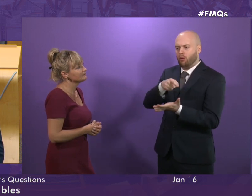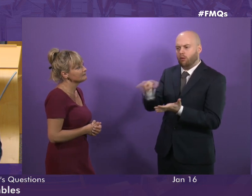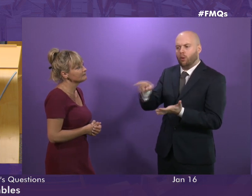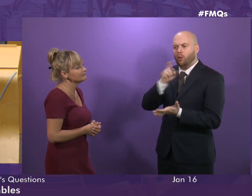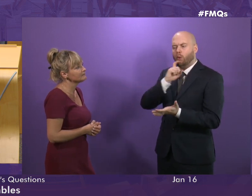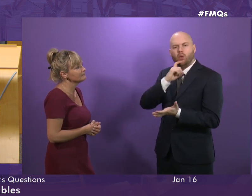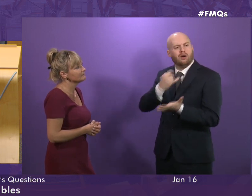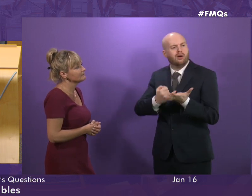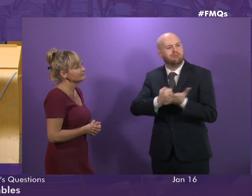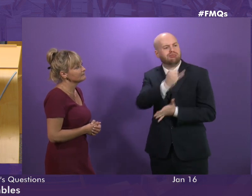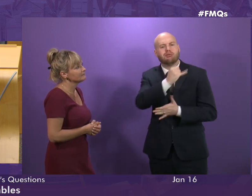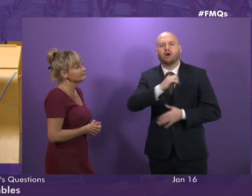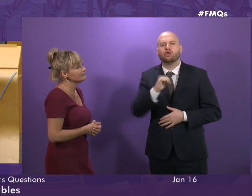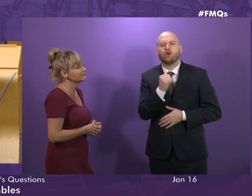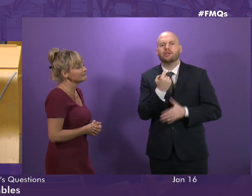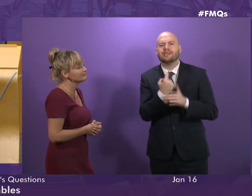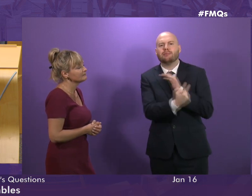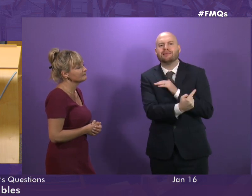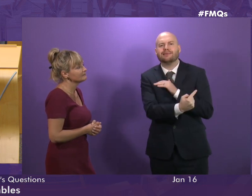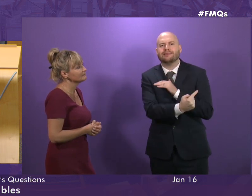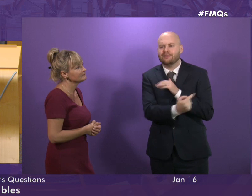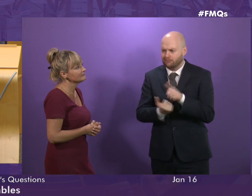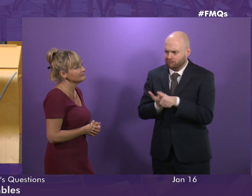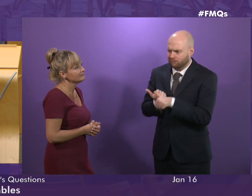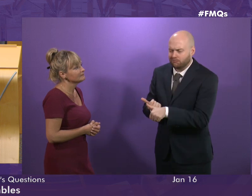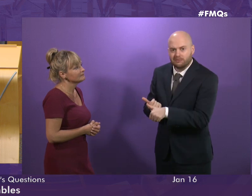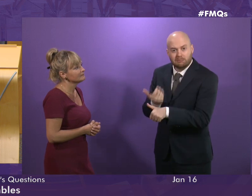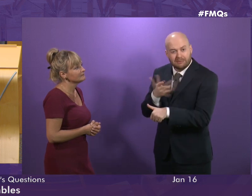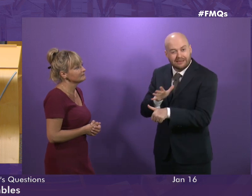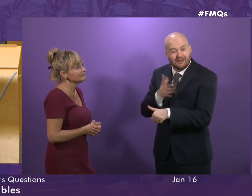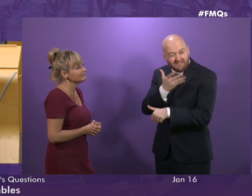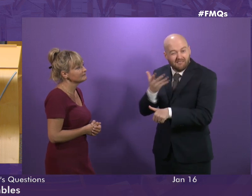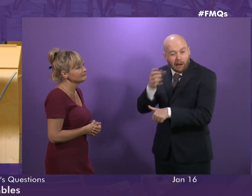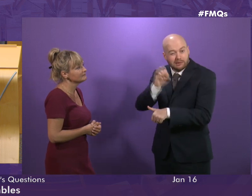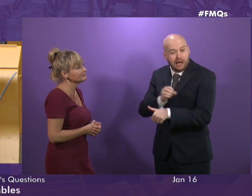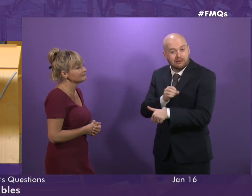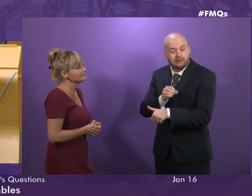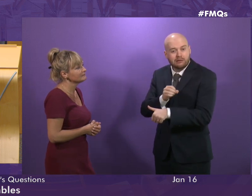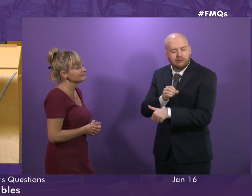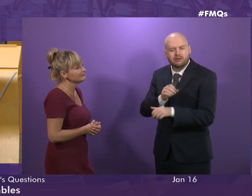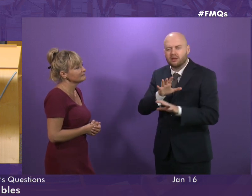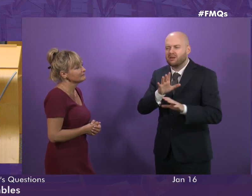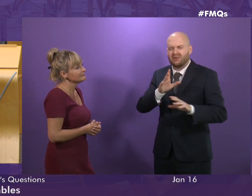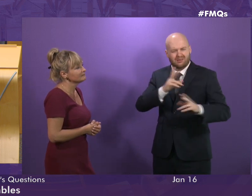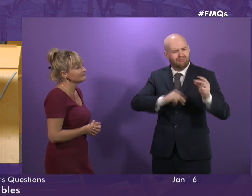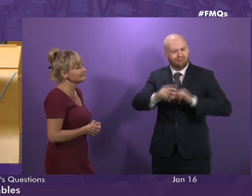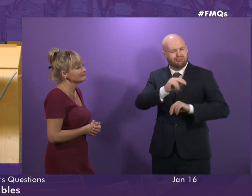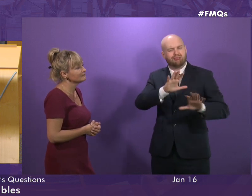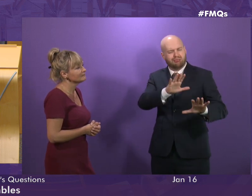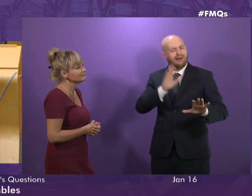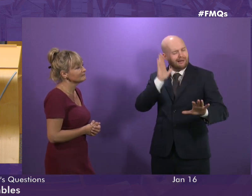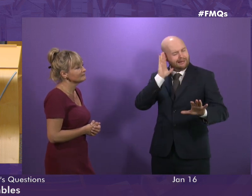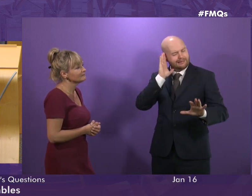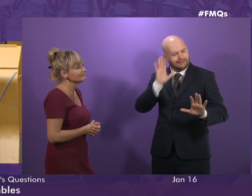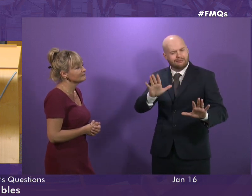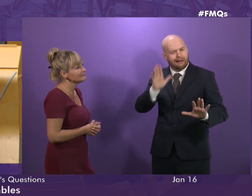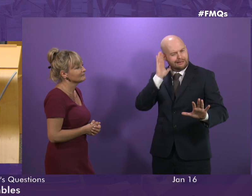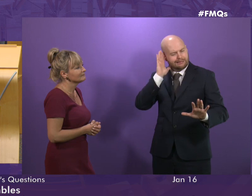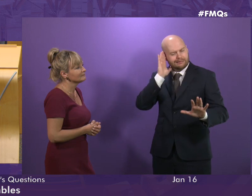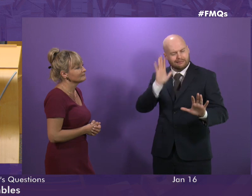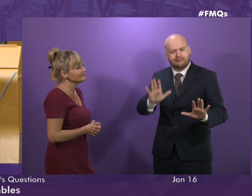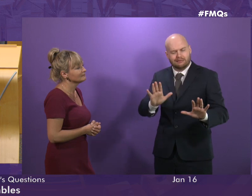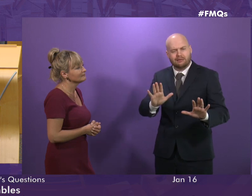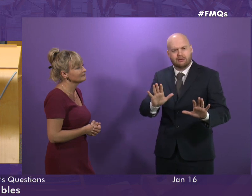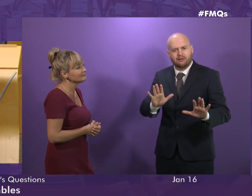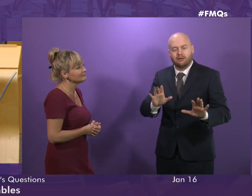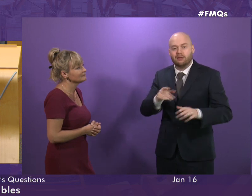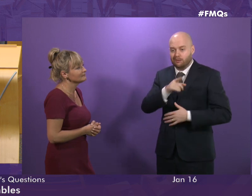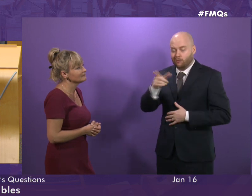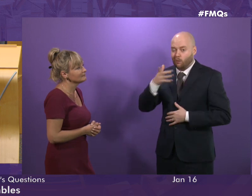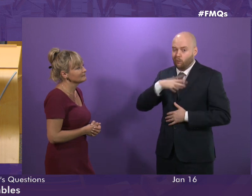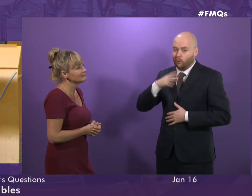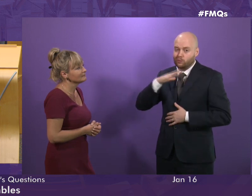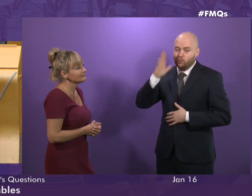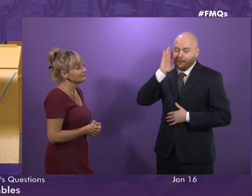to another independence referendum? [Interruption.] Members should listen to the Scottish voters.